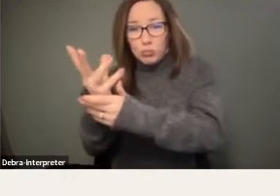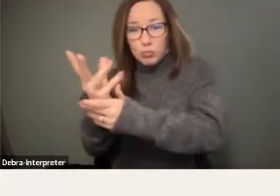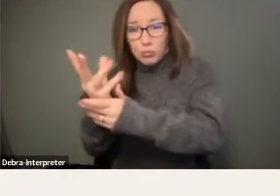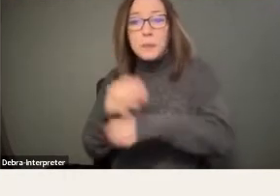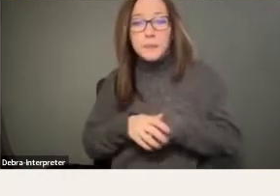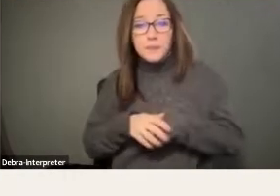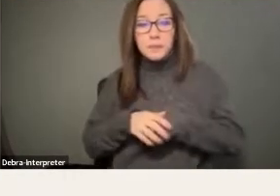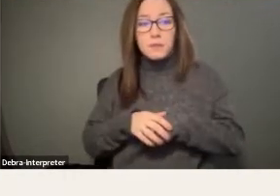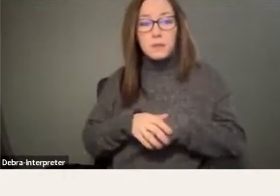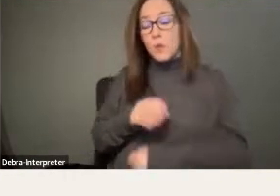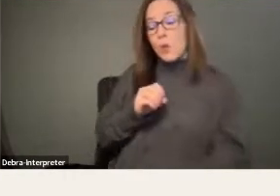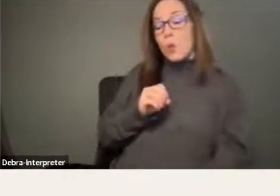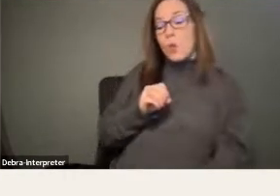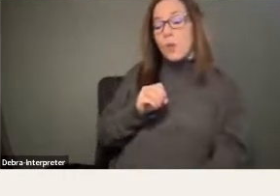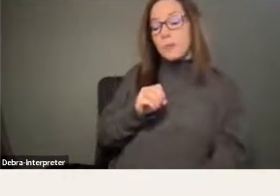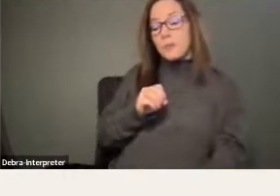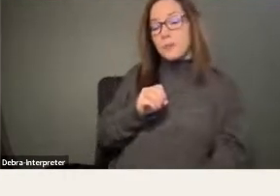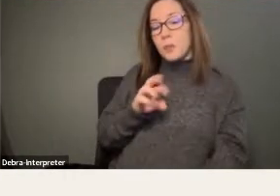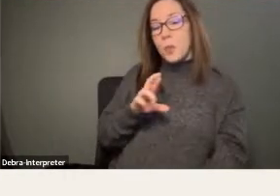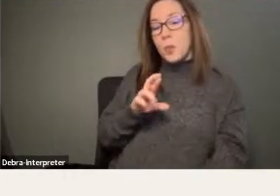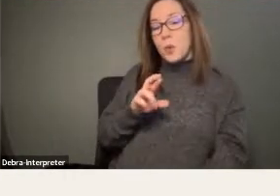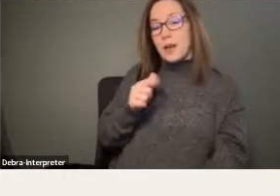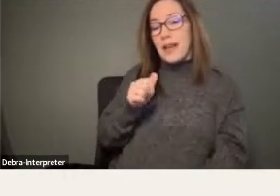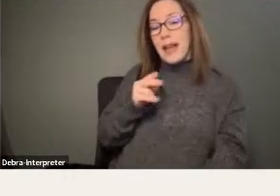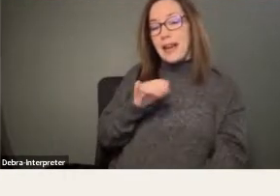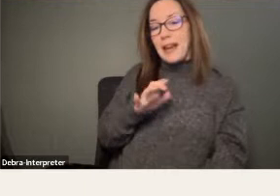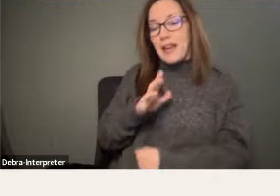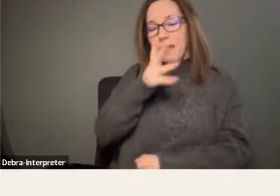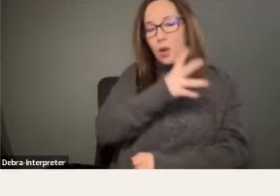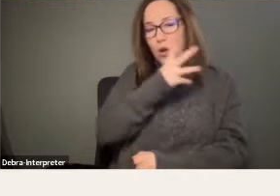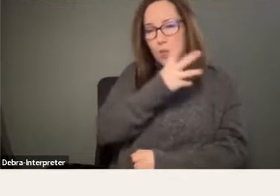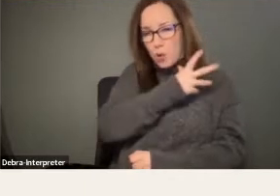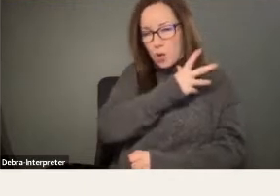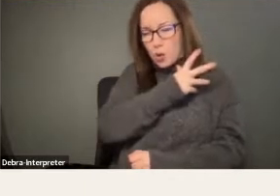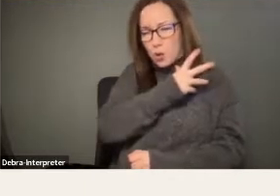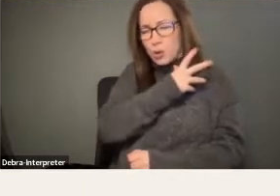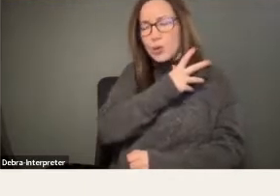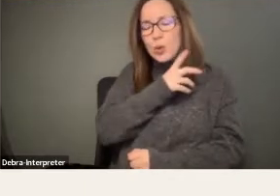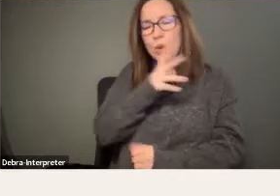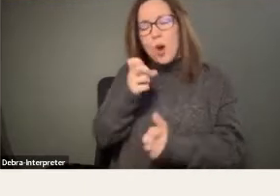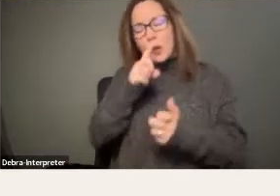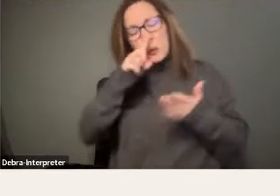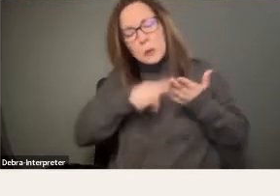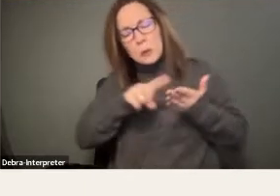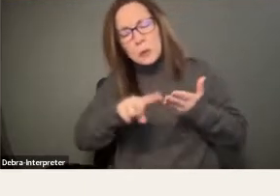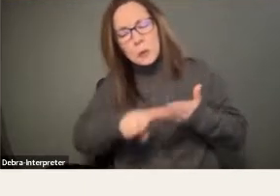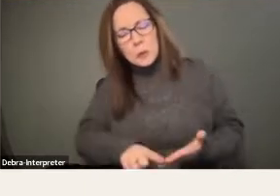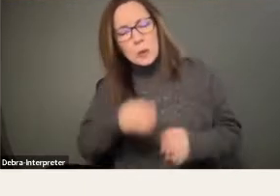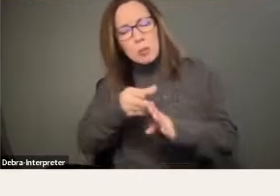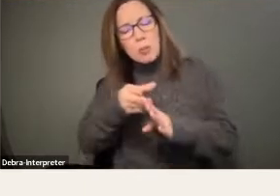War II was entering agricultural production. So we find our organic farmers and process searches today